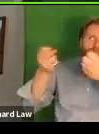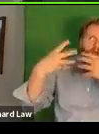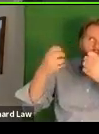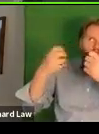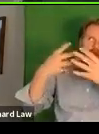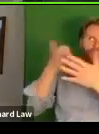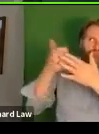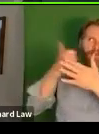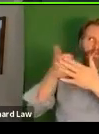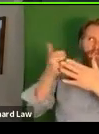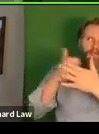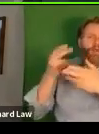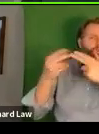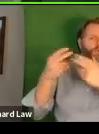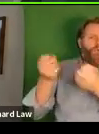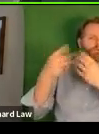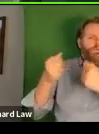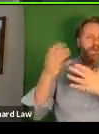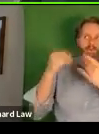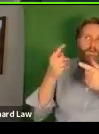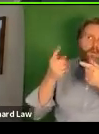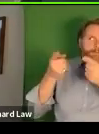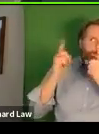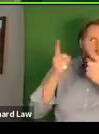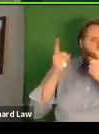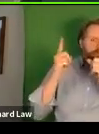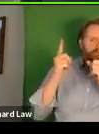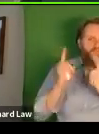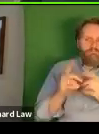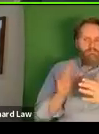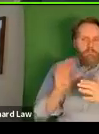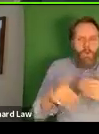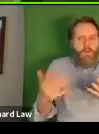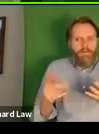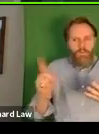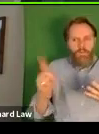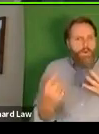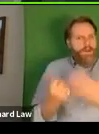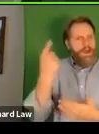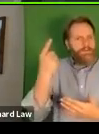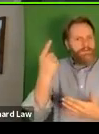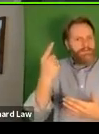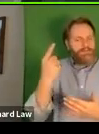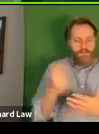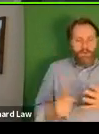updates with any significant findings from those risk assessments and safety